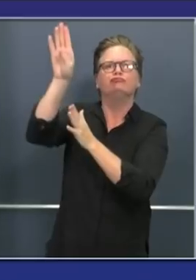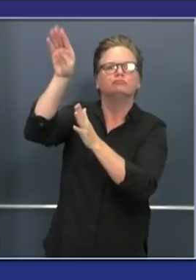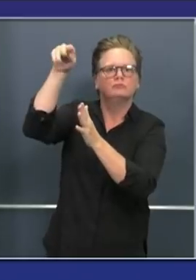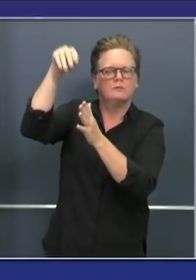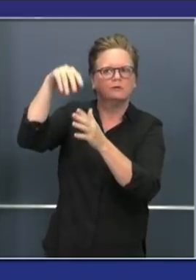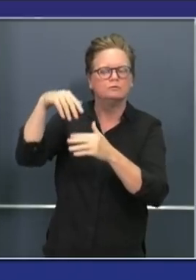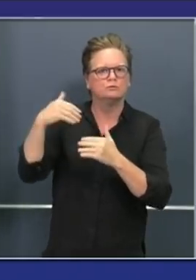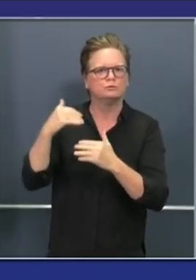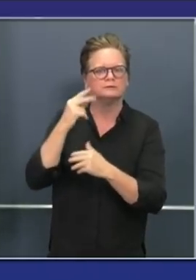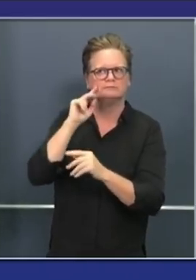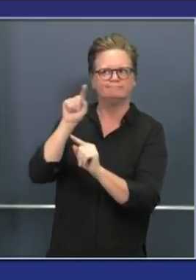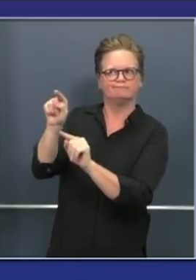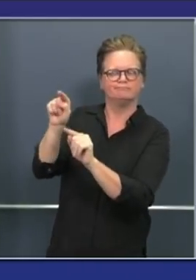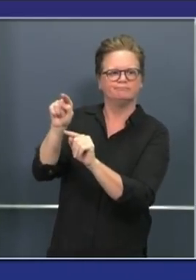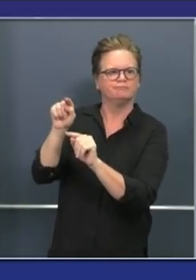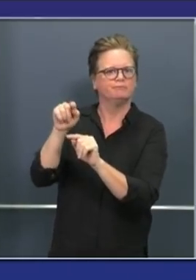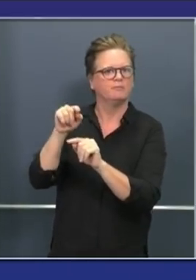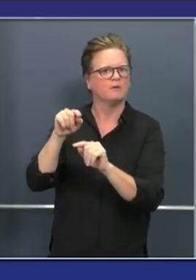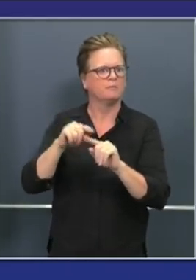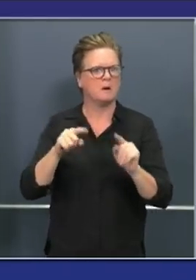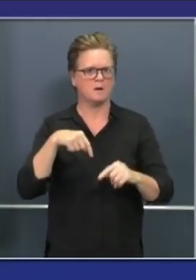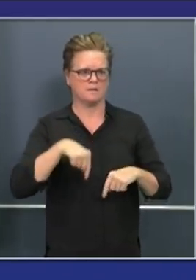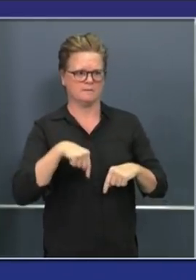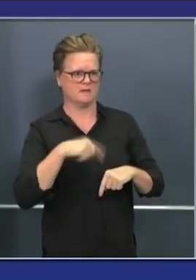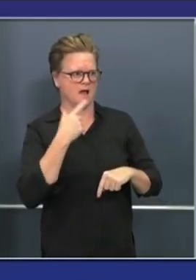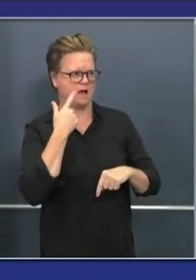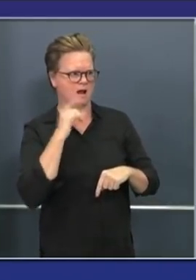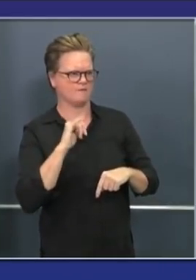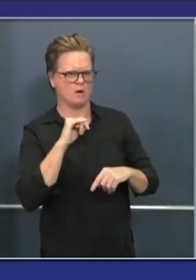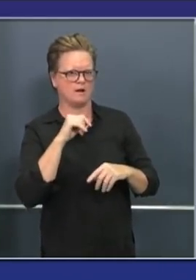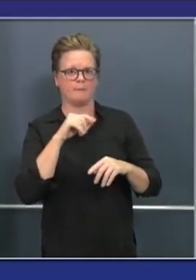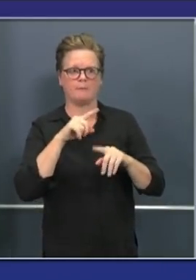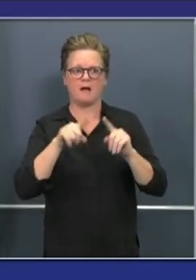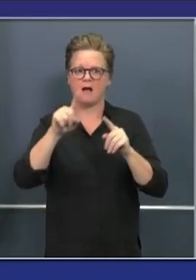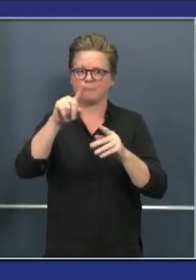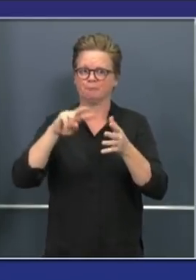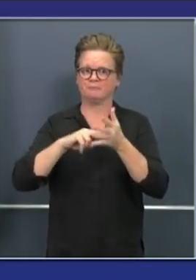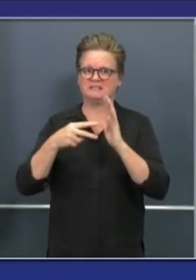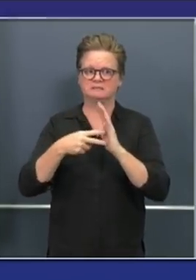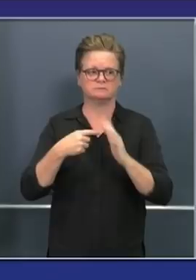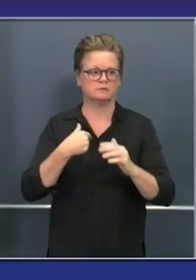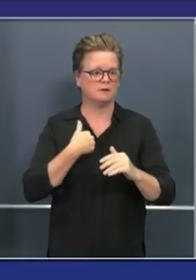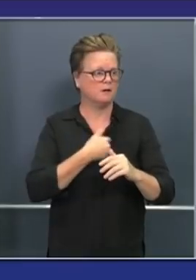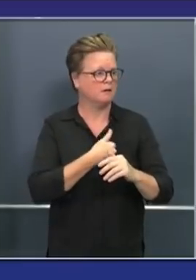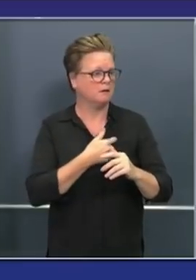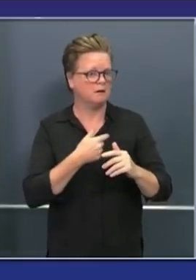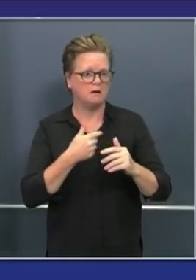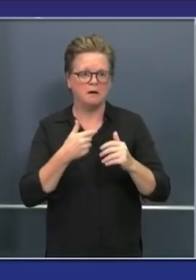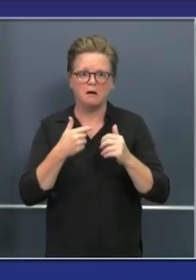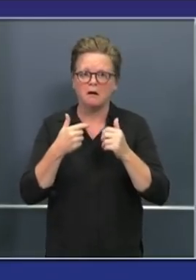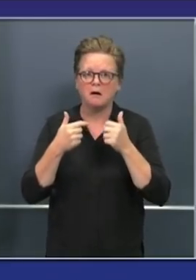COAST STATES DID AND SO CONSEQUENCE, WE ARE NOT EXPERIENCING A PRECIPITOUS